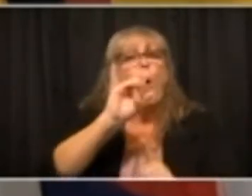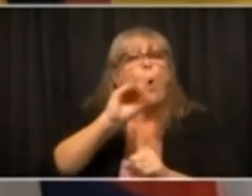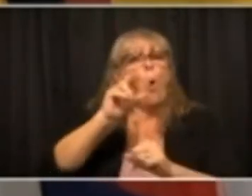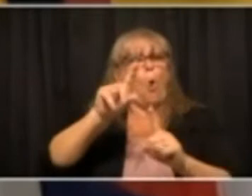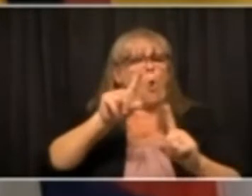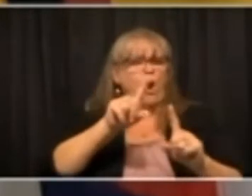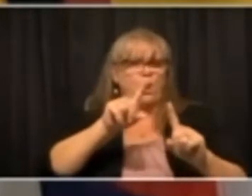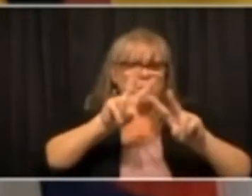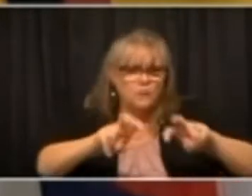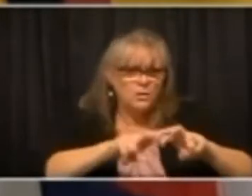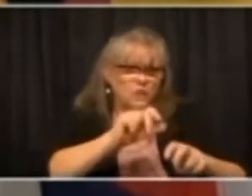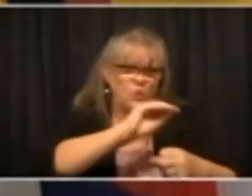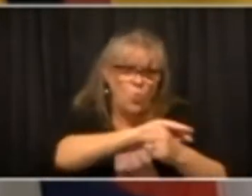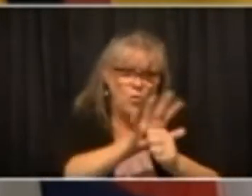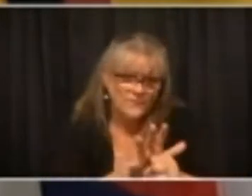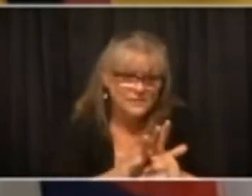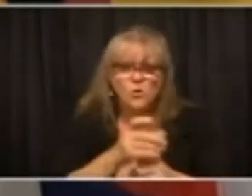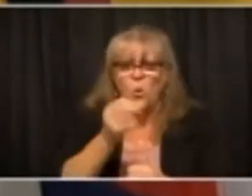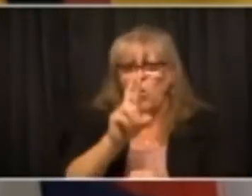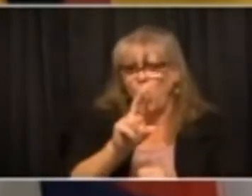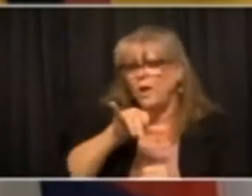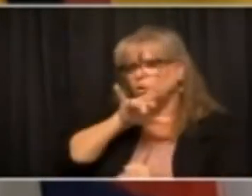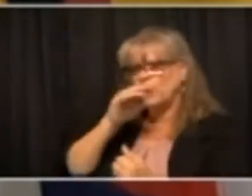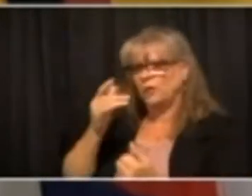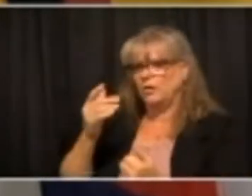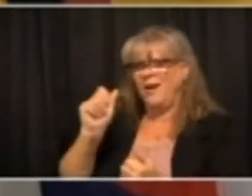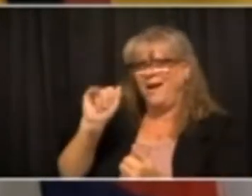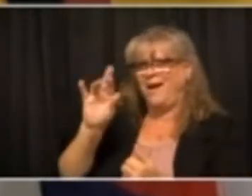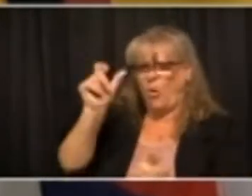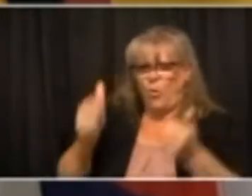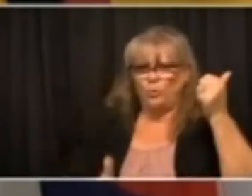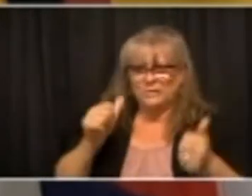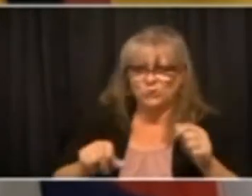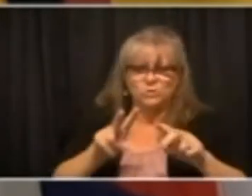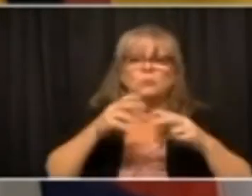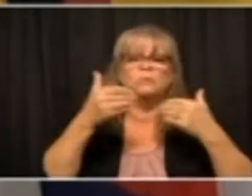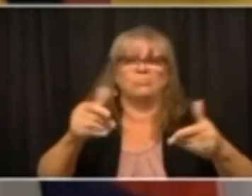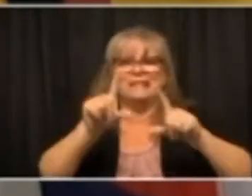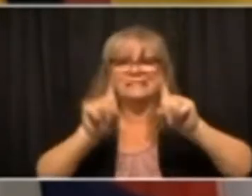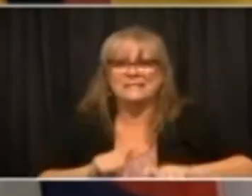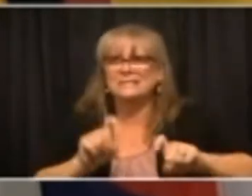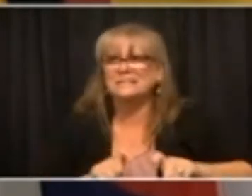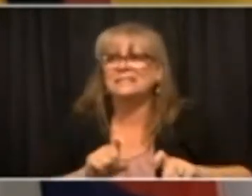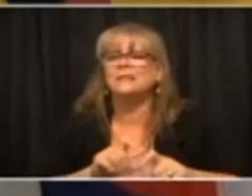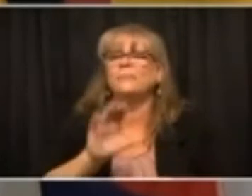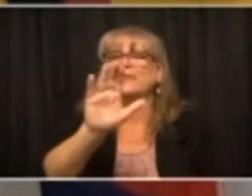coveted we have quick free easy testing sites at the aurora sports complex